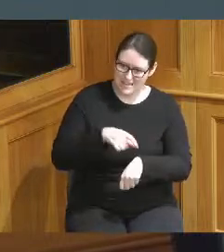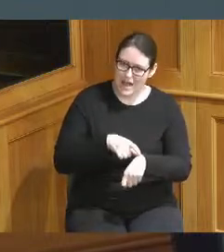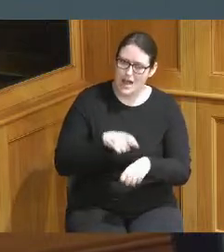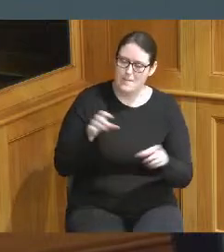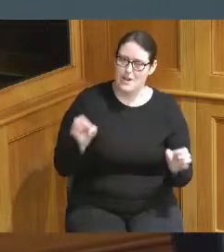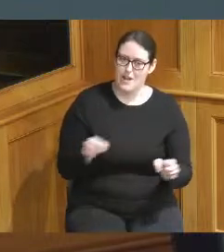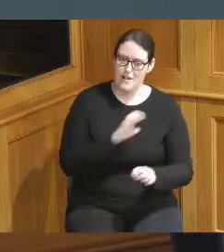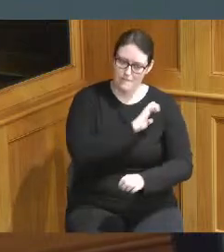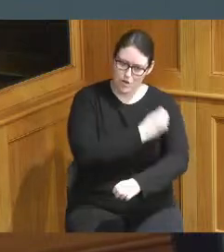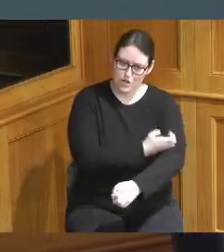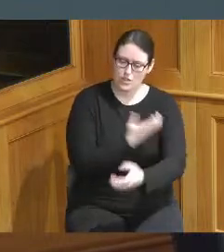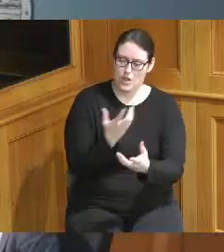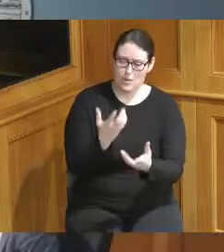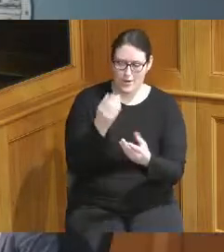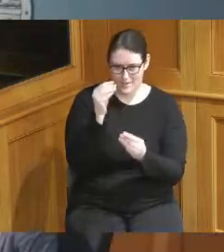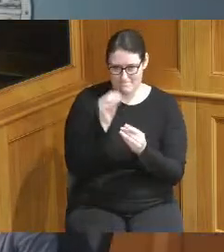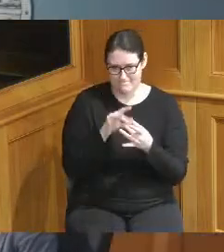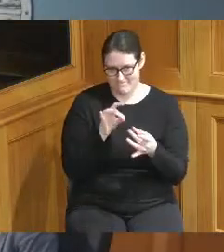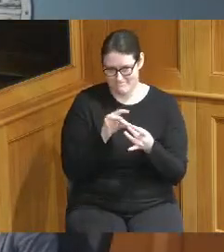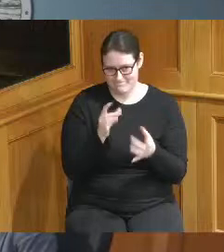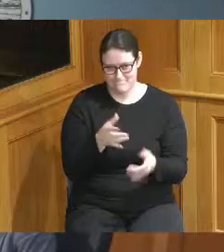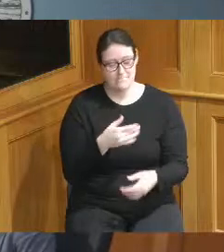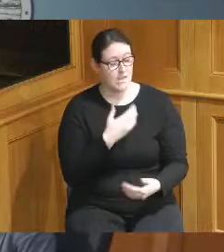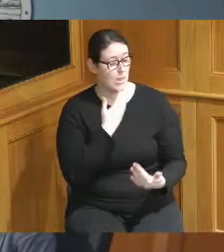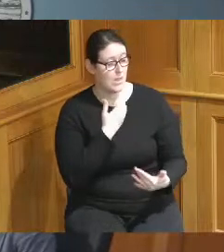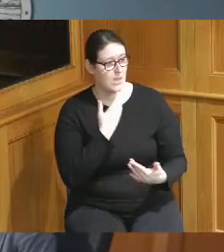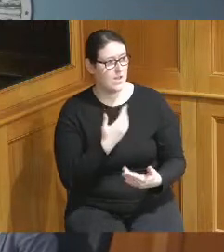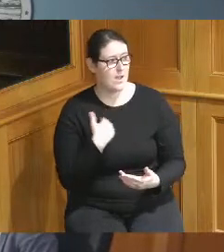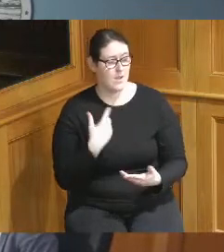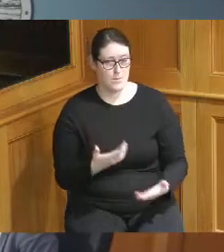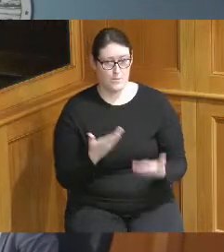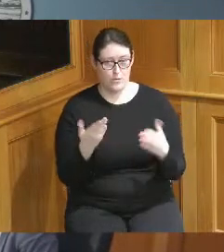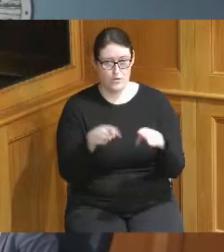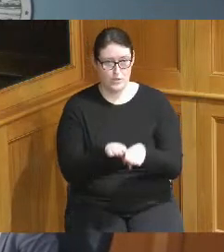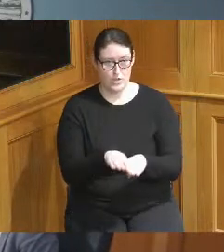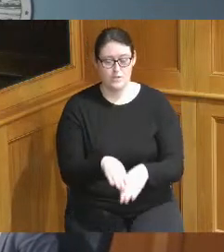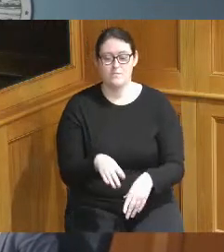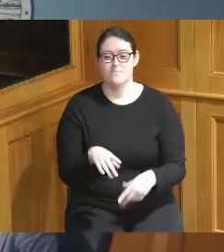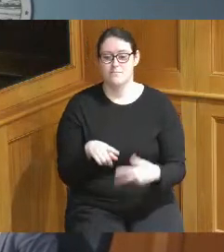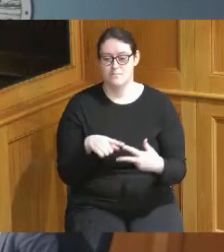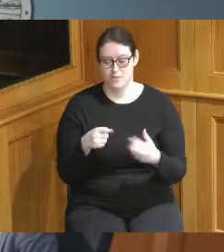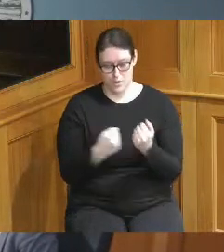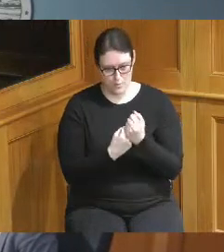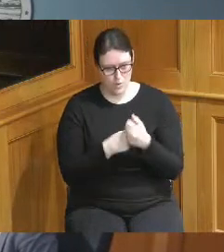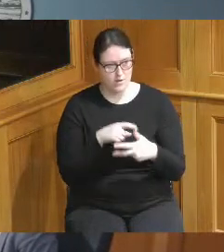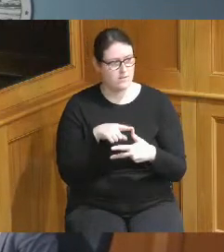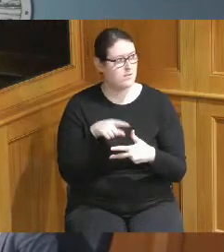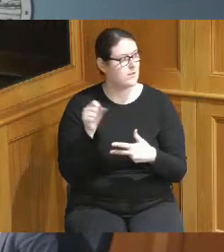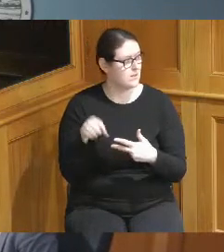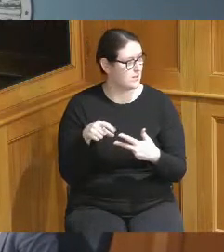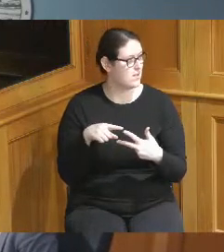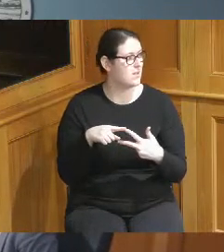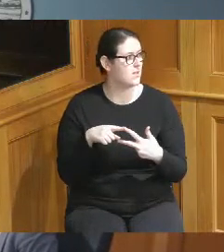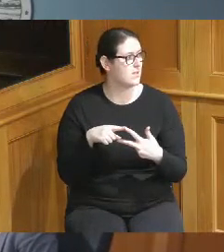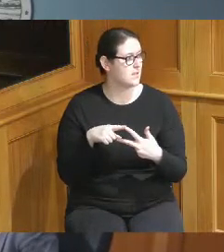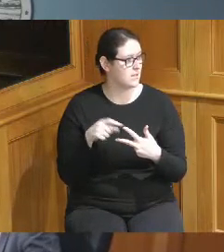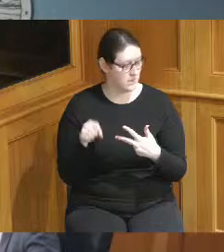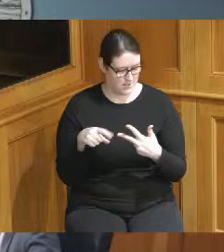families that come down women that need to have a lactation room you know those kinds of things